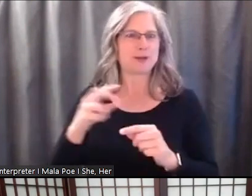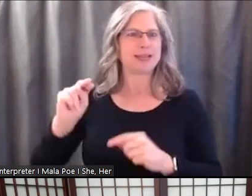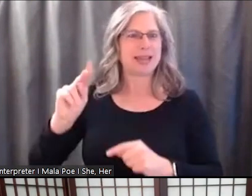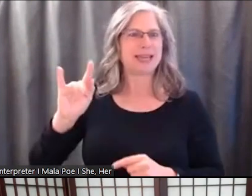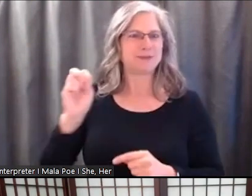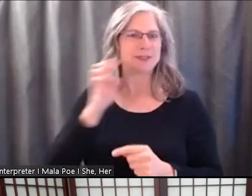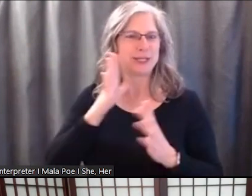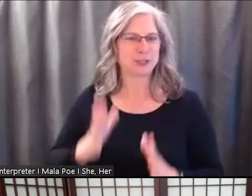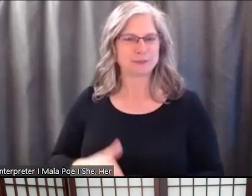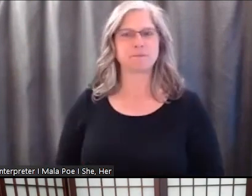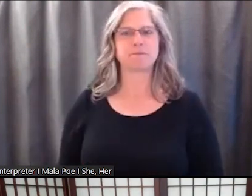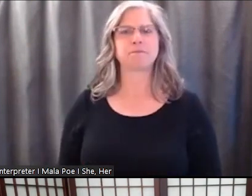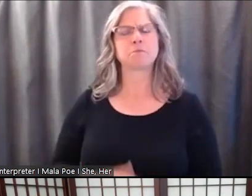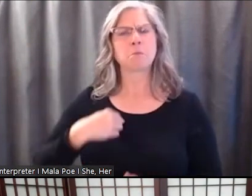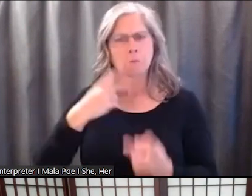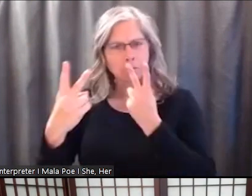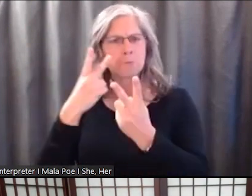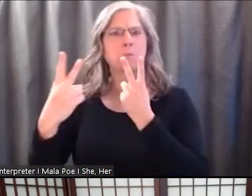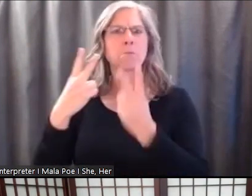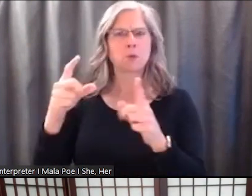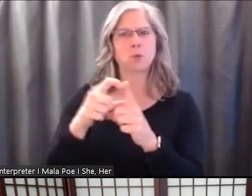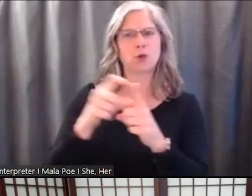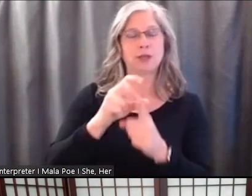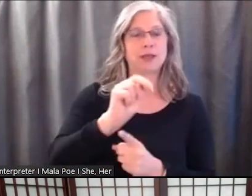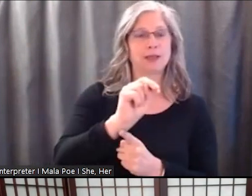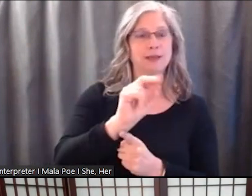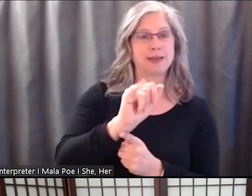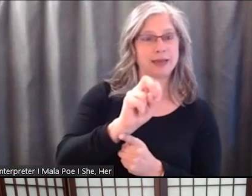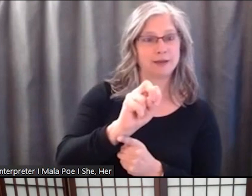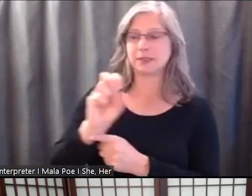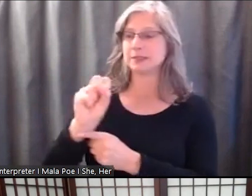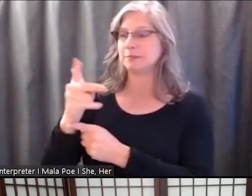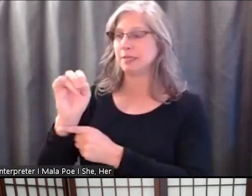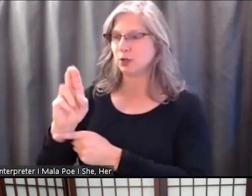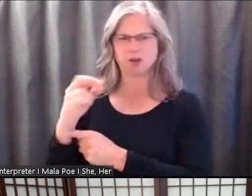I'll note that sometimes I see the term nativespeaker written as one word, especially in social media,